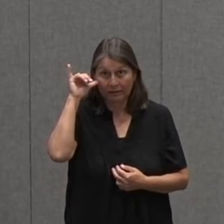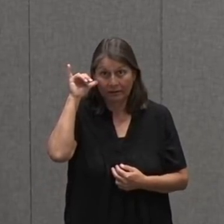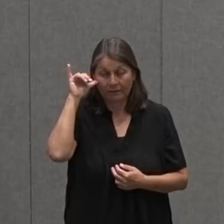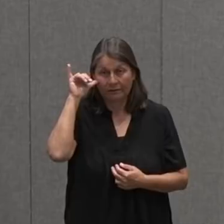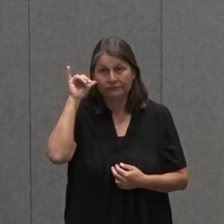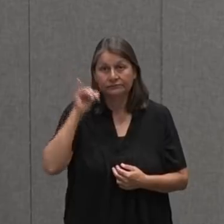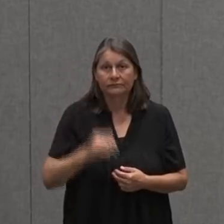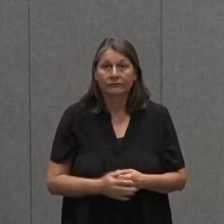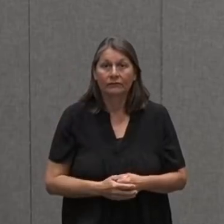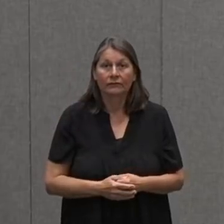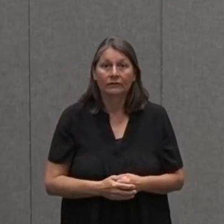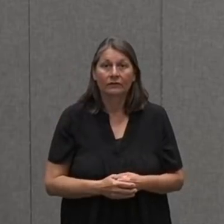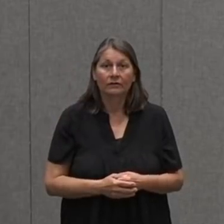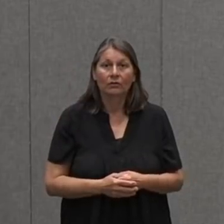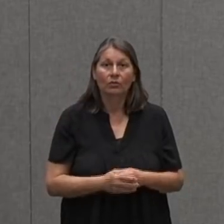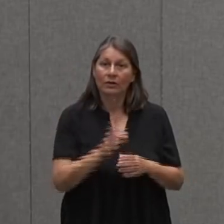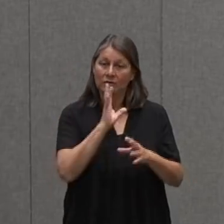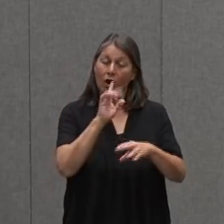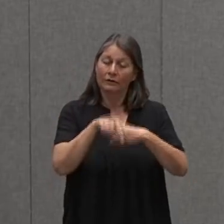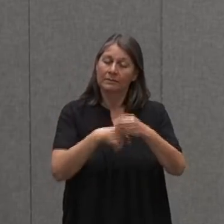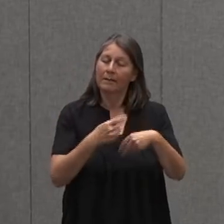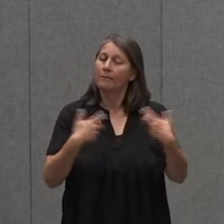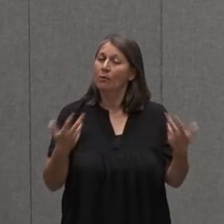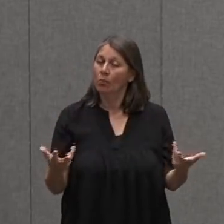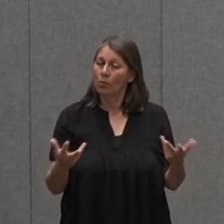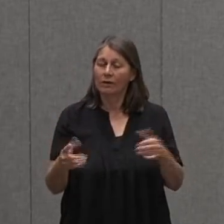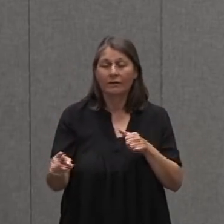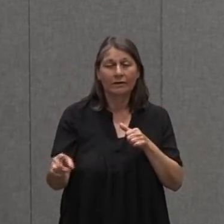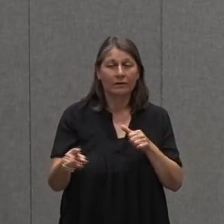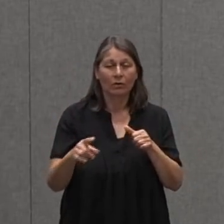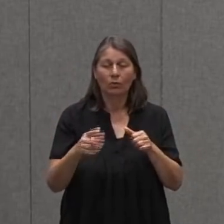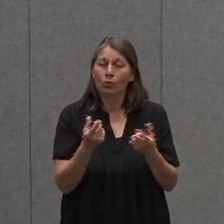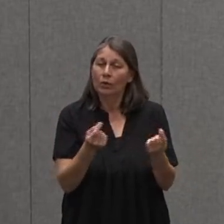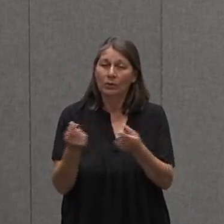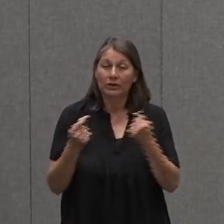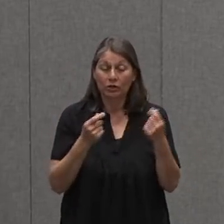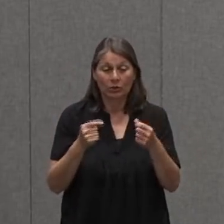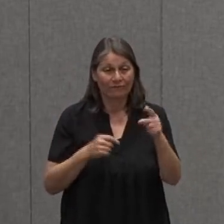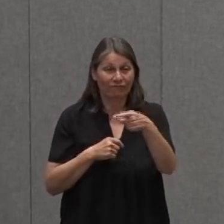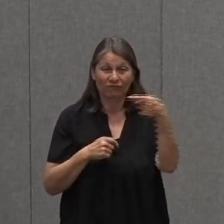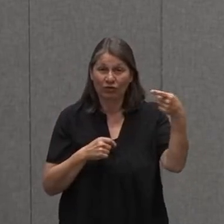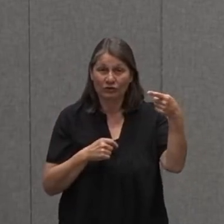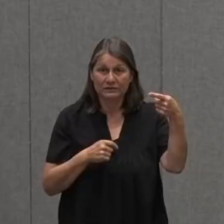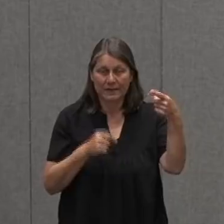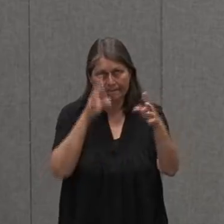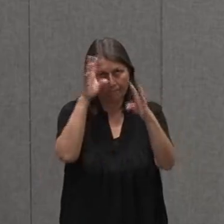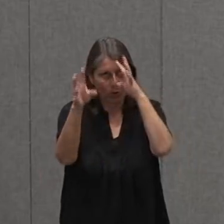that we needed to do was to brainstorm. So one of the things that we can use to help us